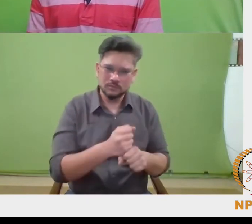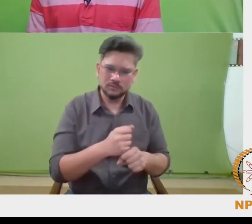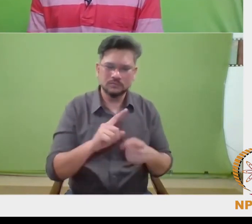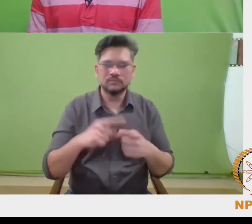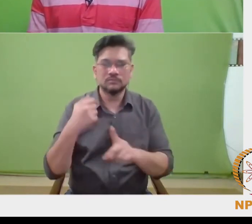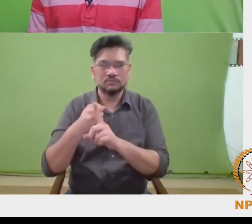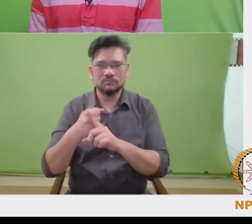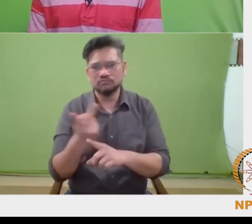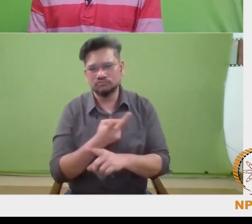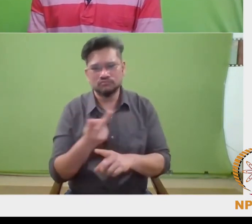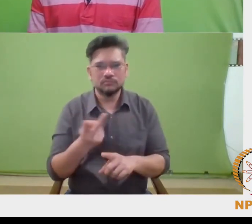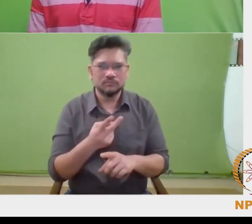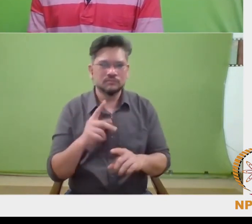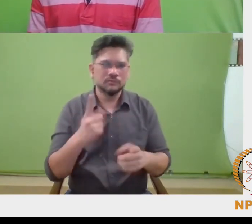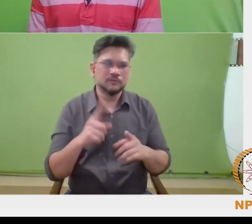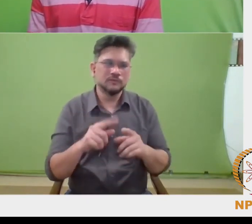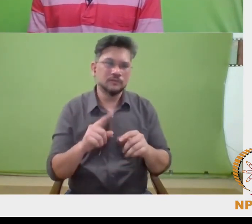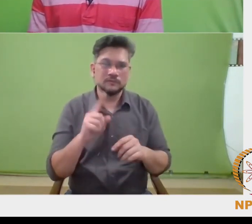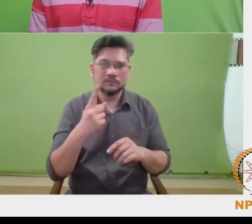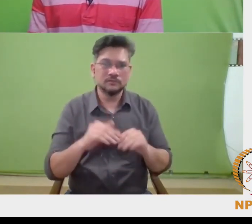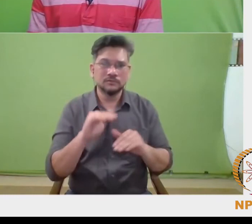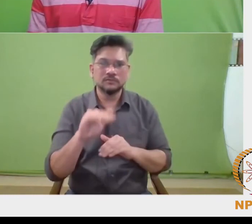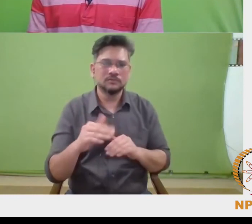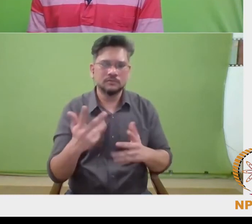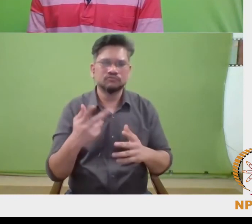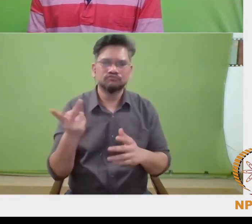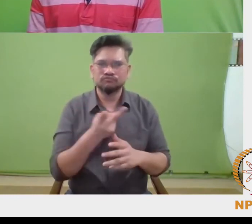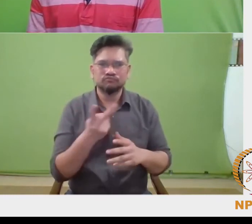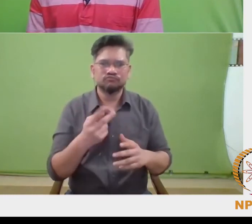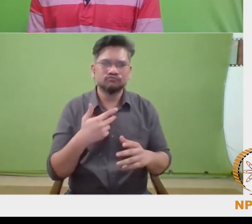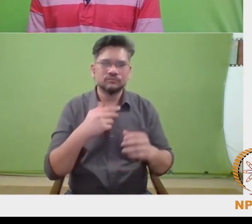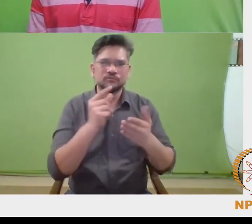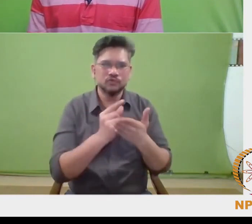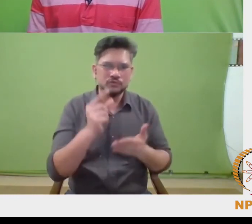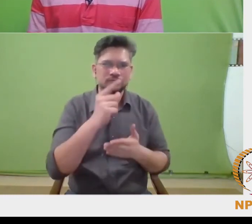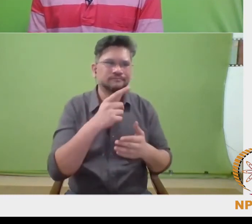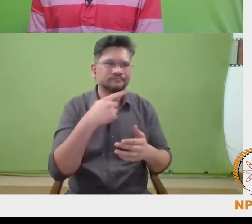okay so the first step would be to sit together with the university authorities the first step